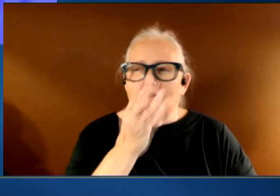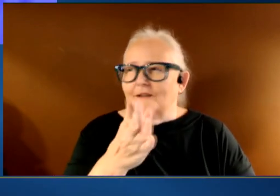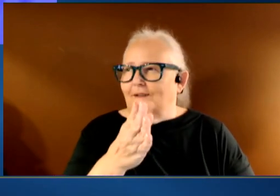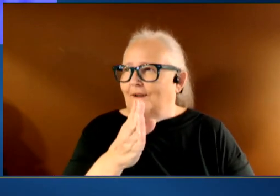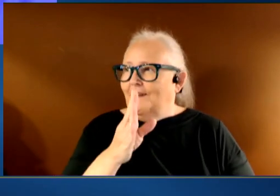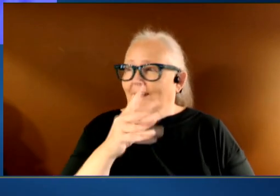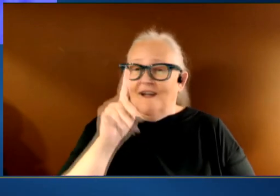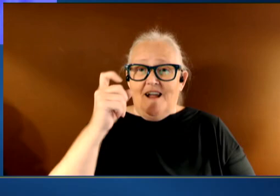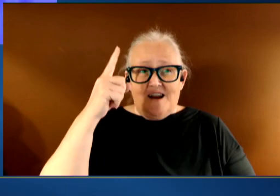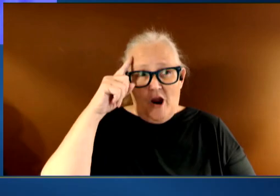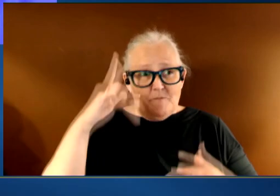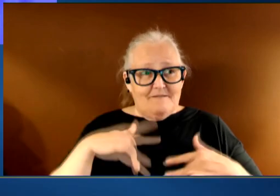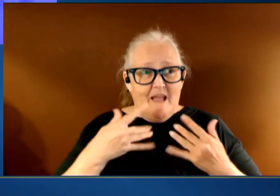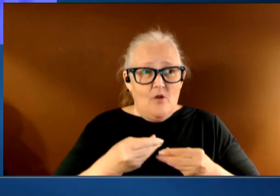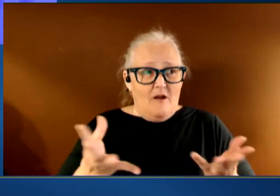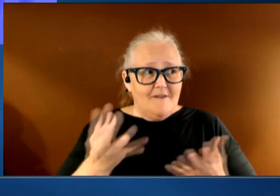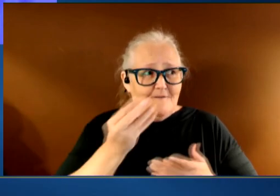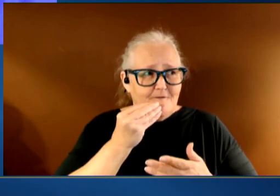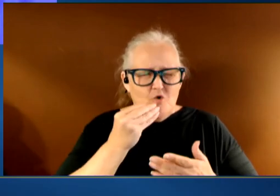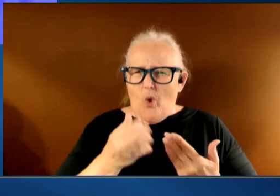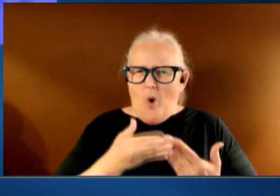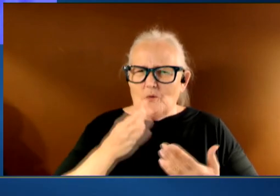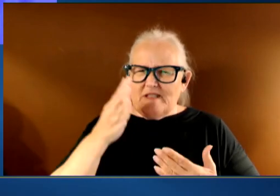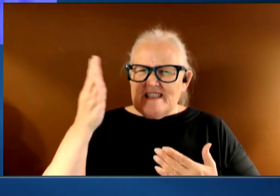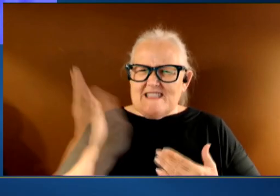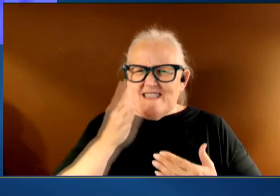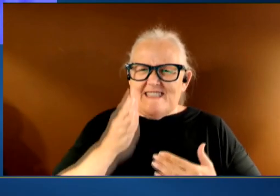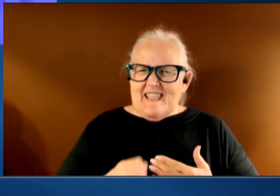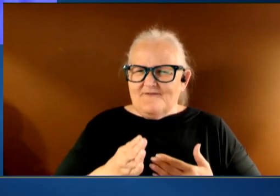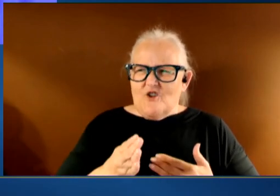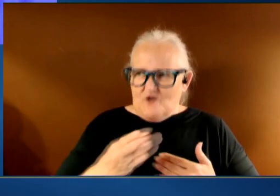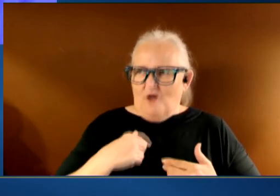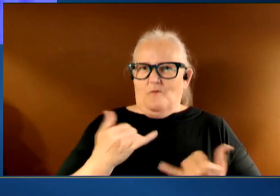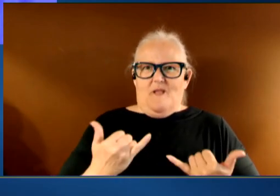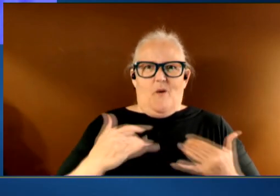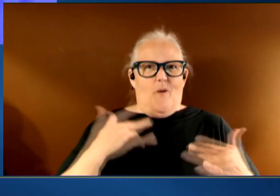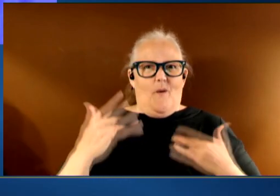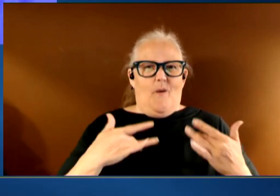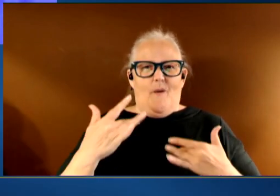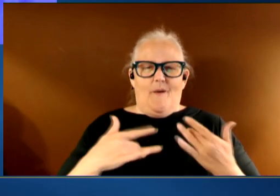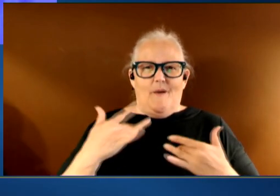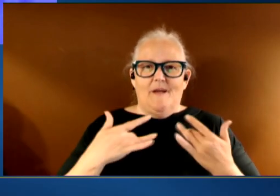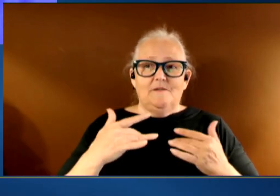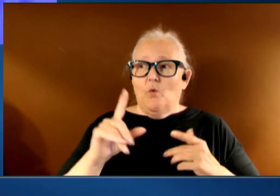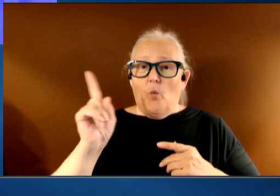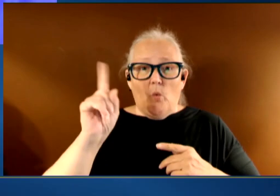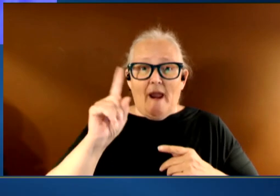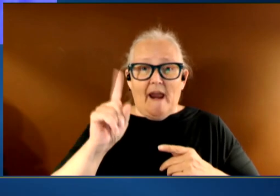very exciting . The way you can get to the food is straight out to the right. It's in